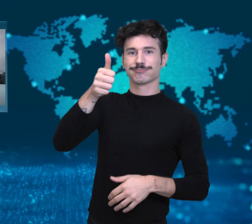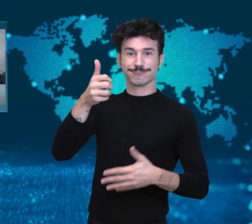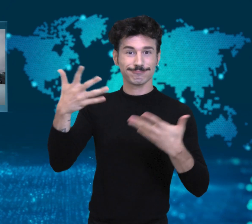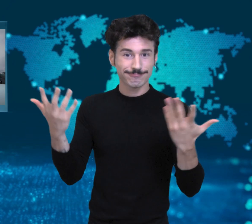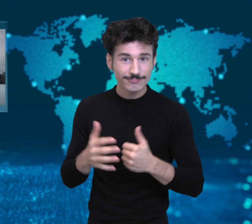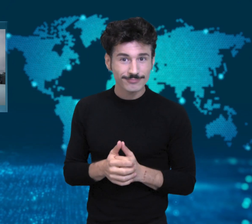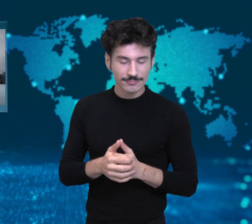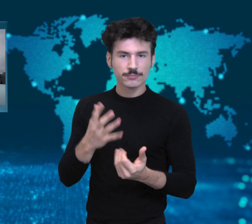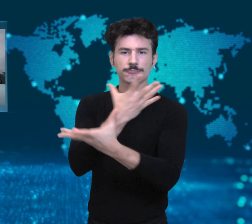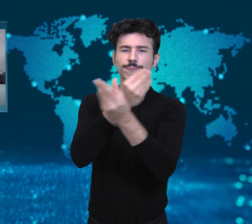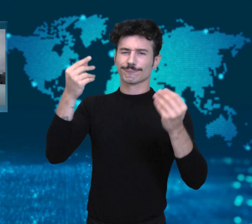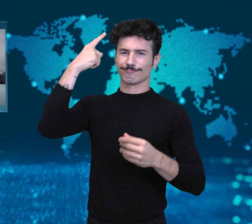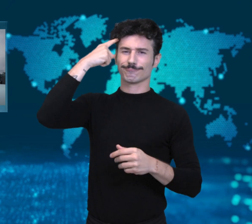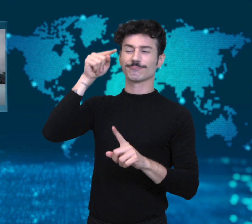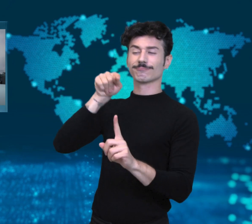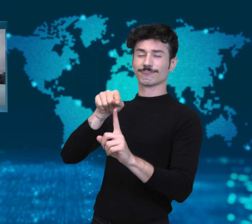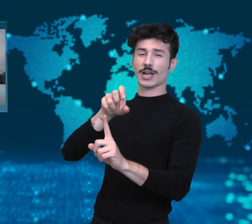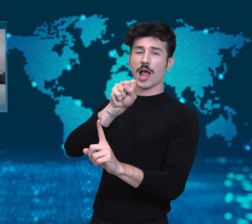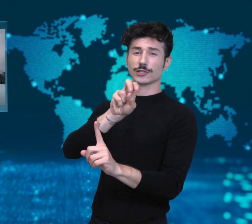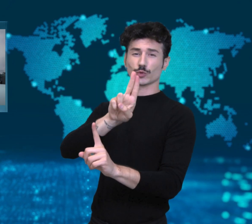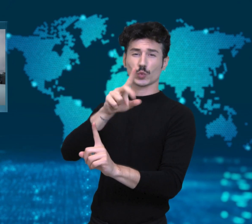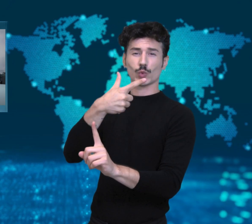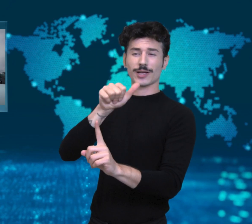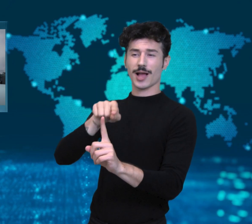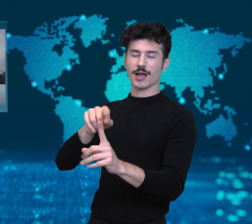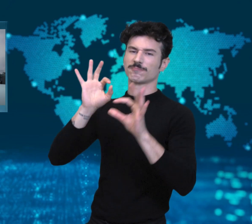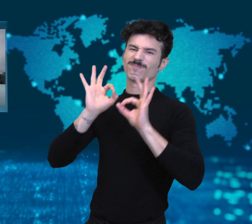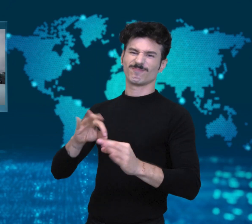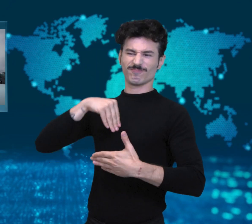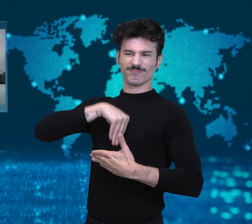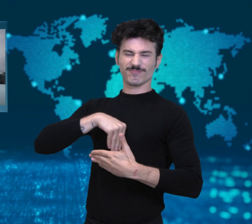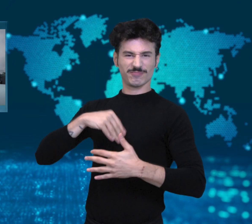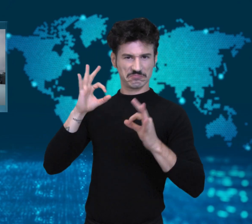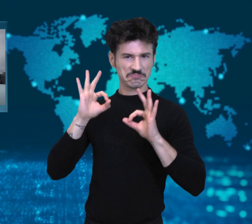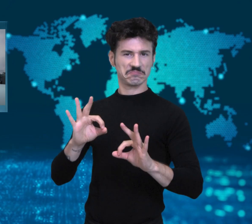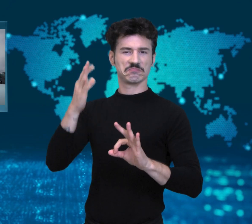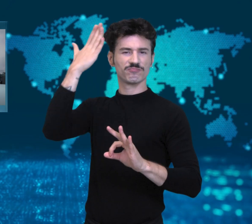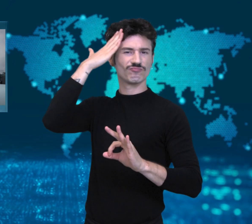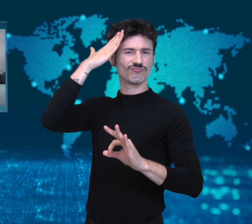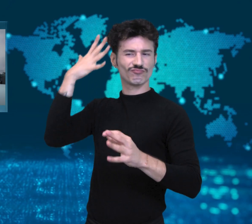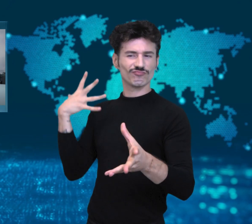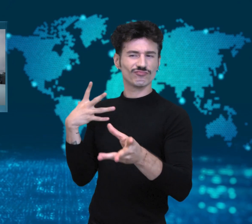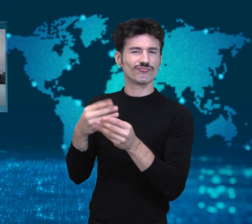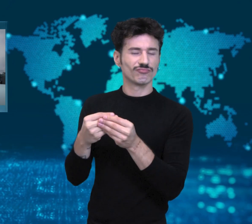Many believe Suga to be ready to “fill Abe’s shoes.”